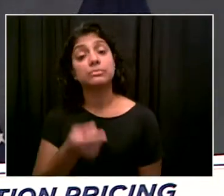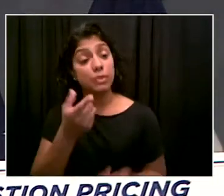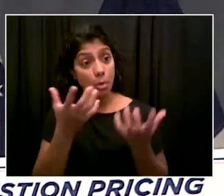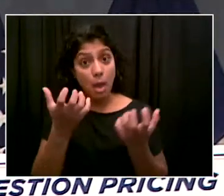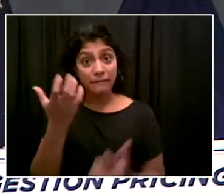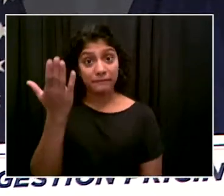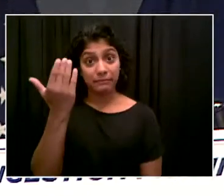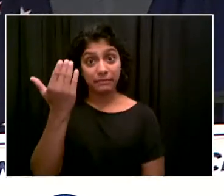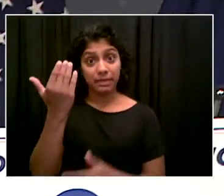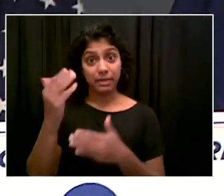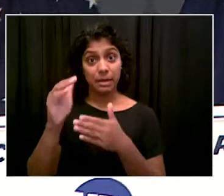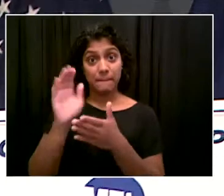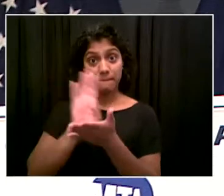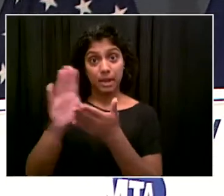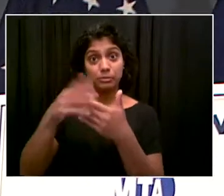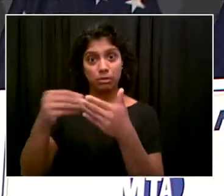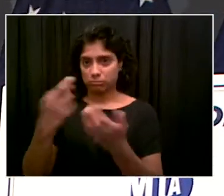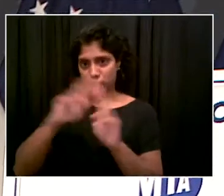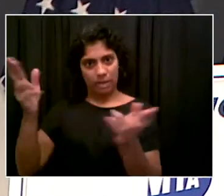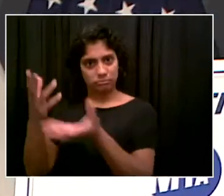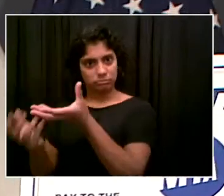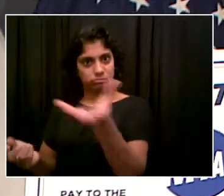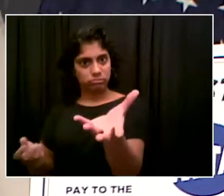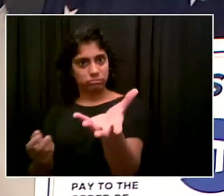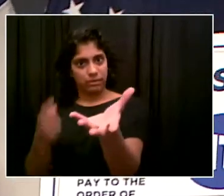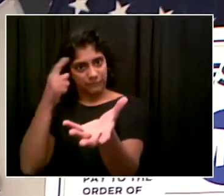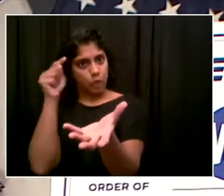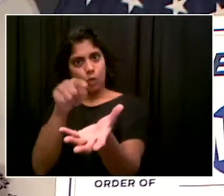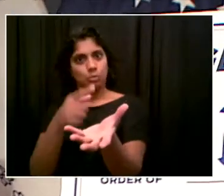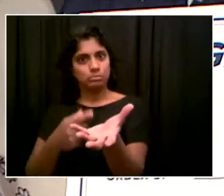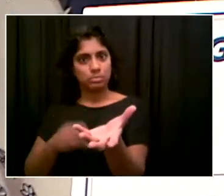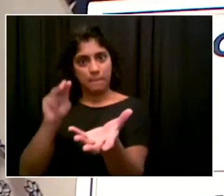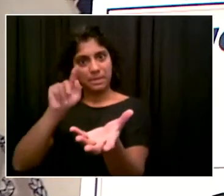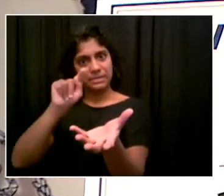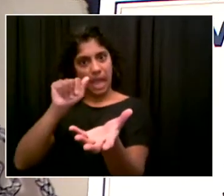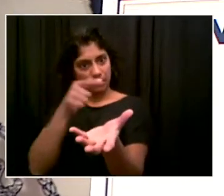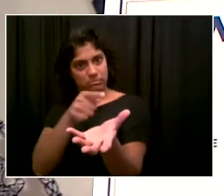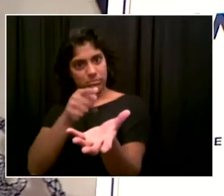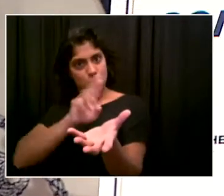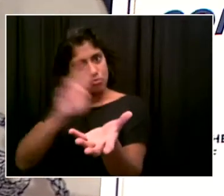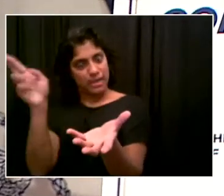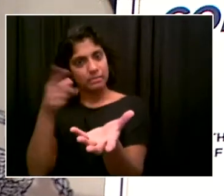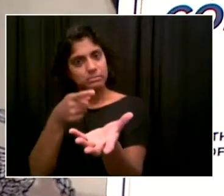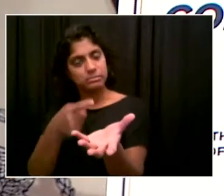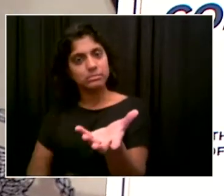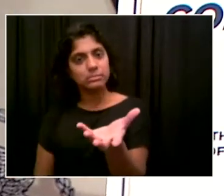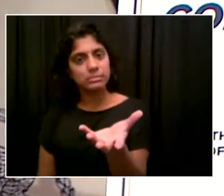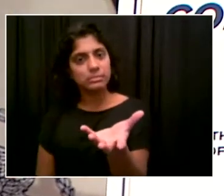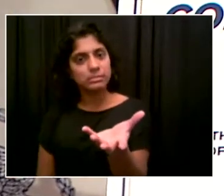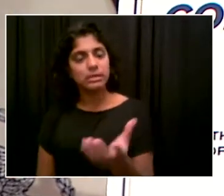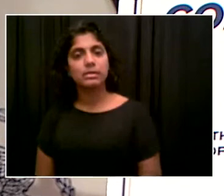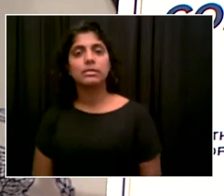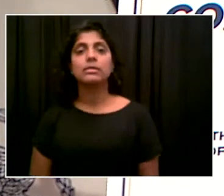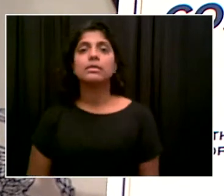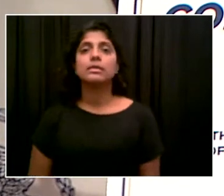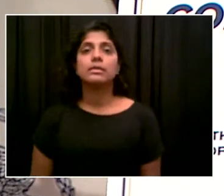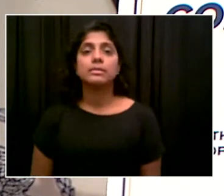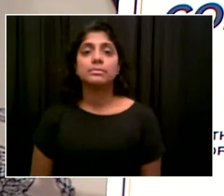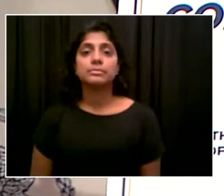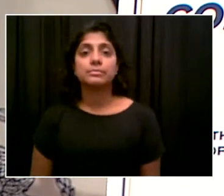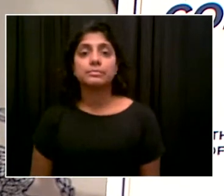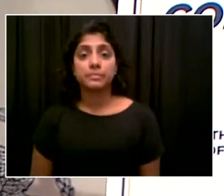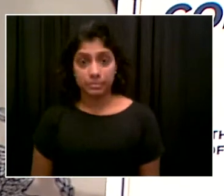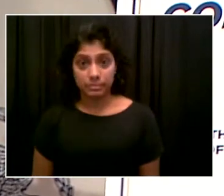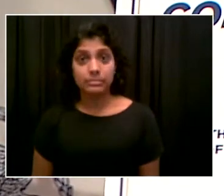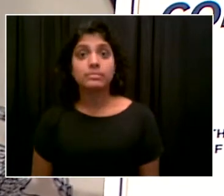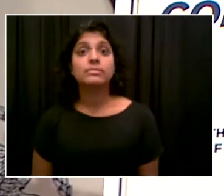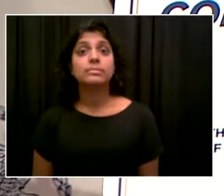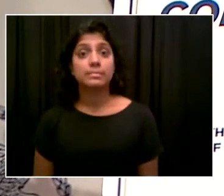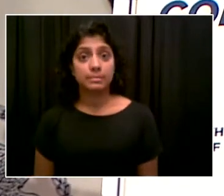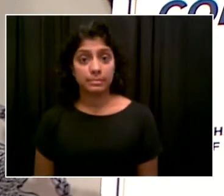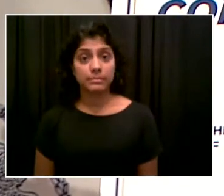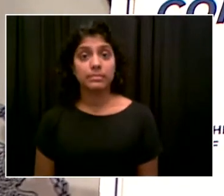$15 BILLION.